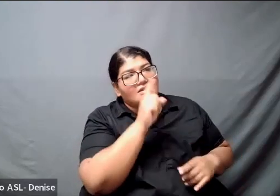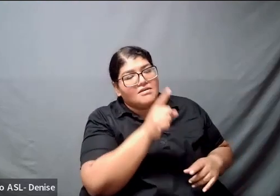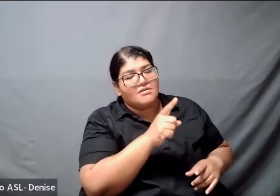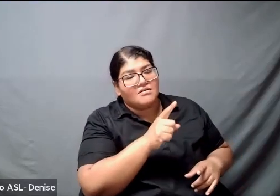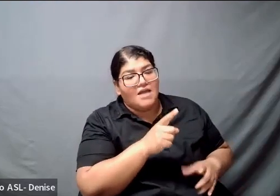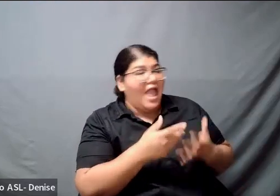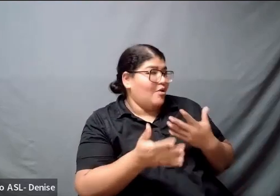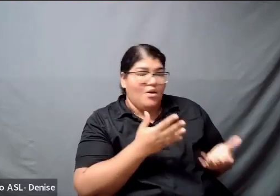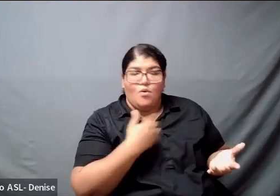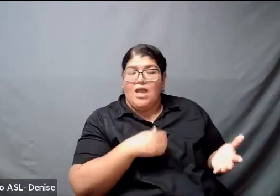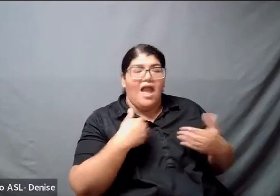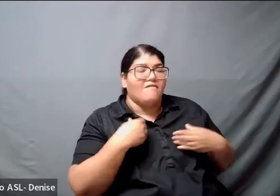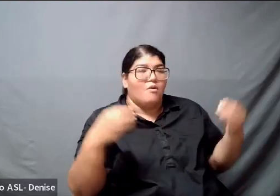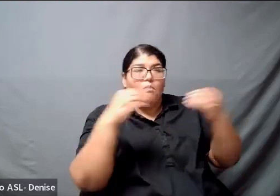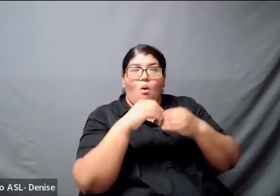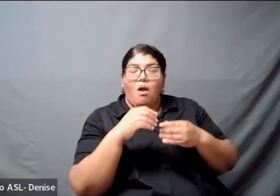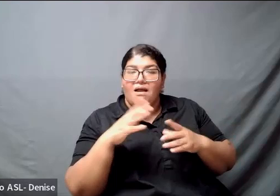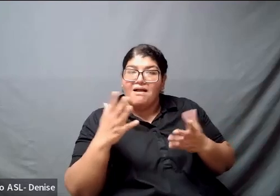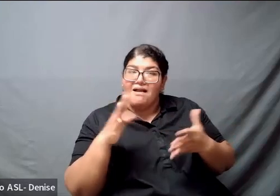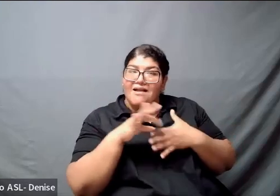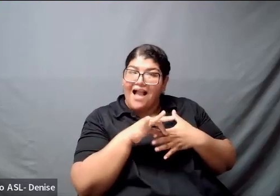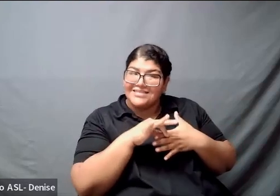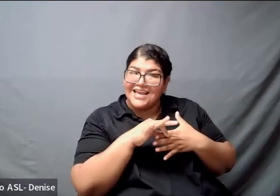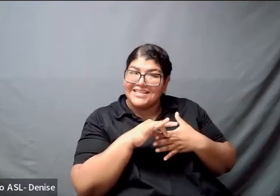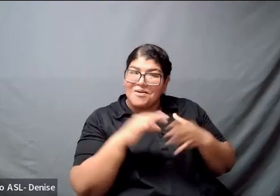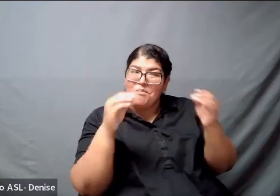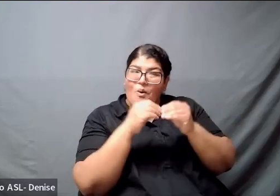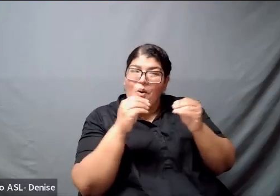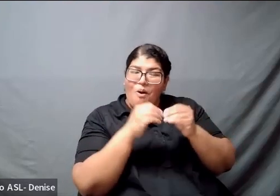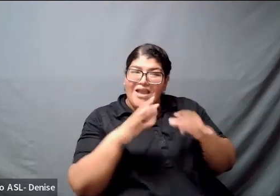we have some more content coming for you friends that is related to young